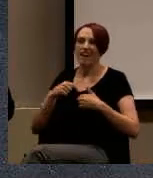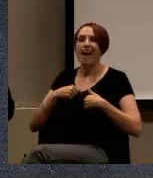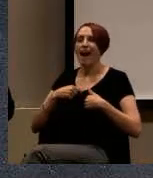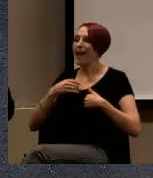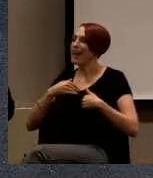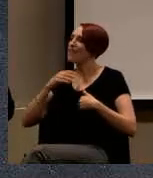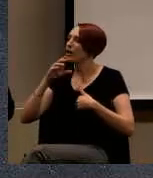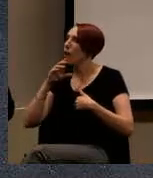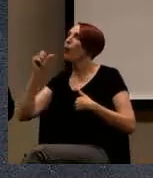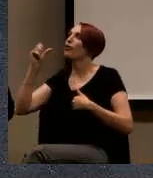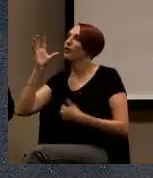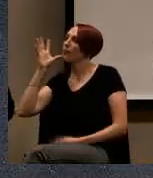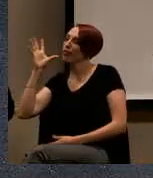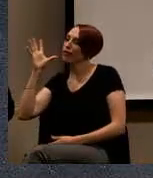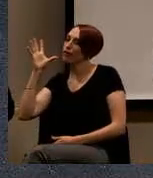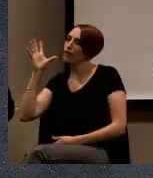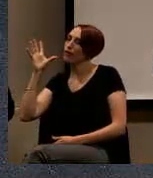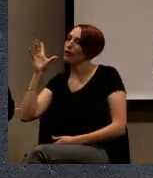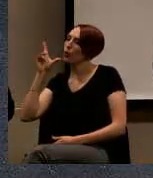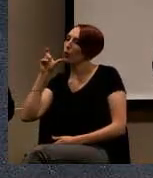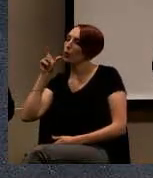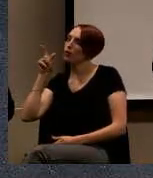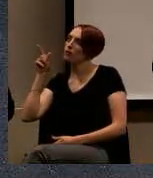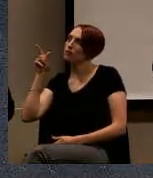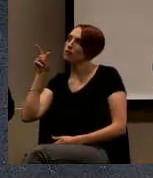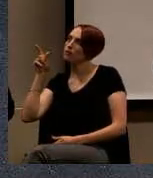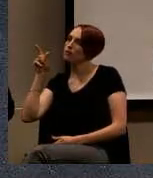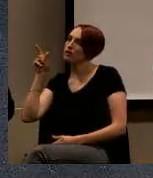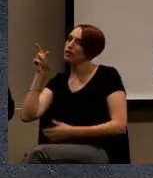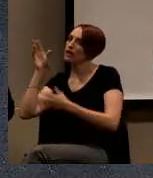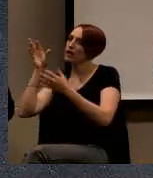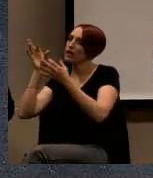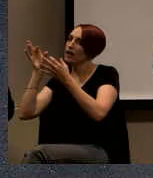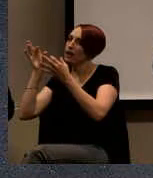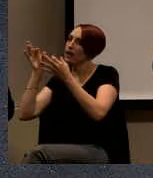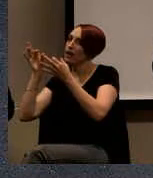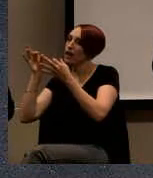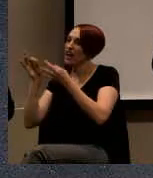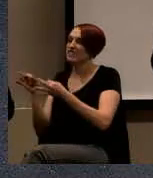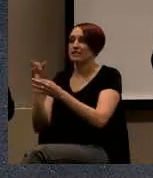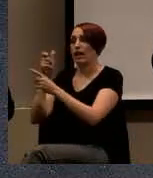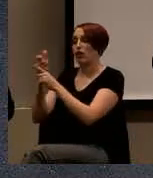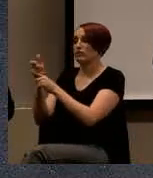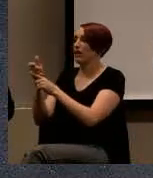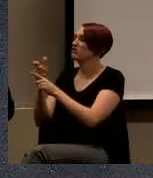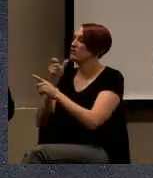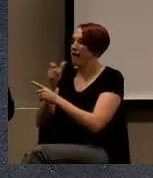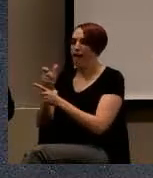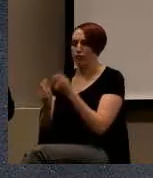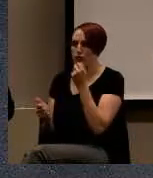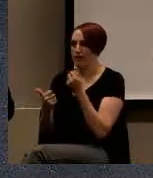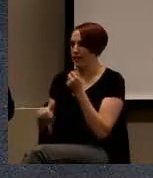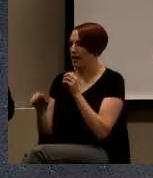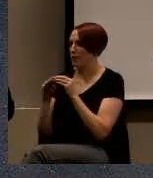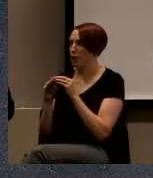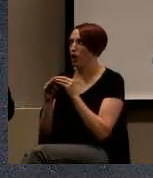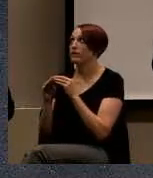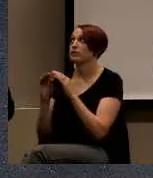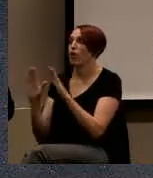mother who has decided pretty much on her own that she isn't driving anymore, which is like awesome.